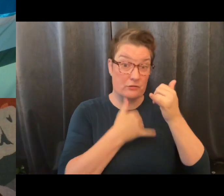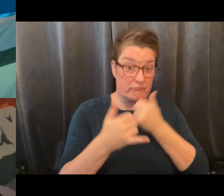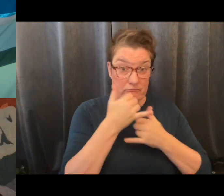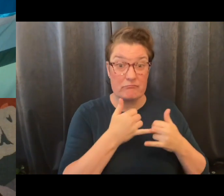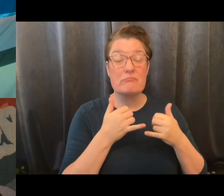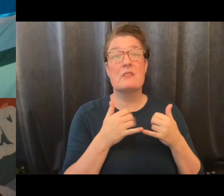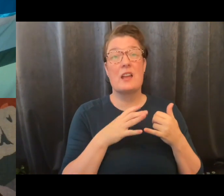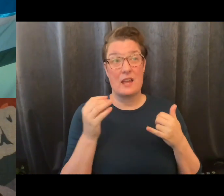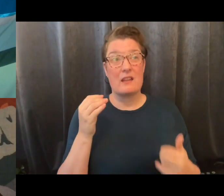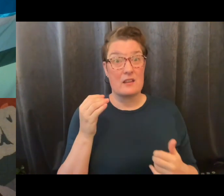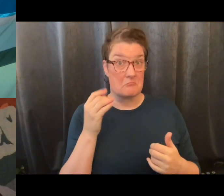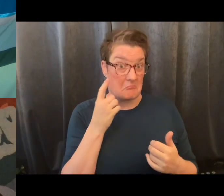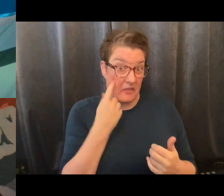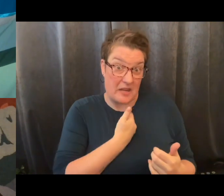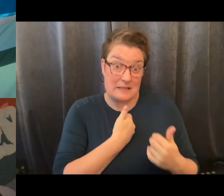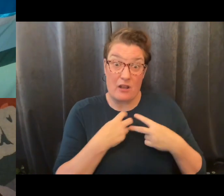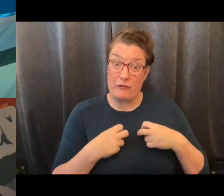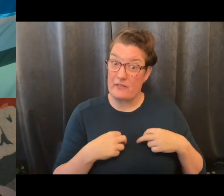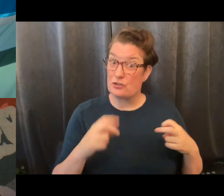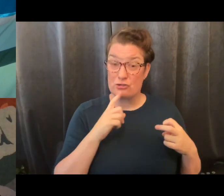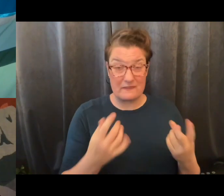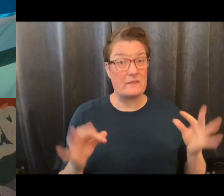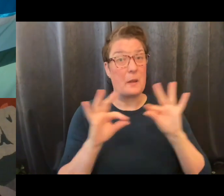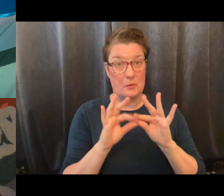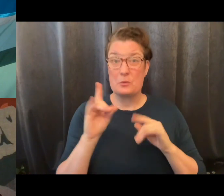reflection is really valuable and do that frequently, but haven't in my